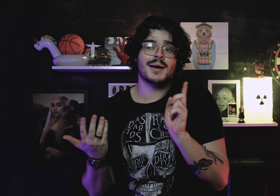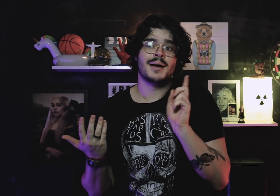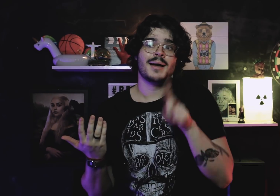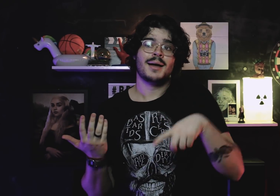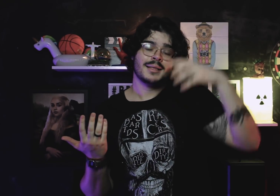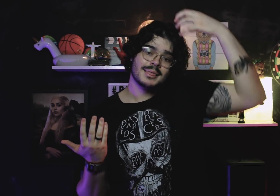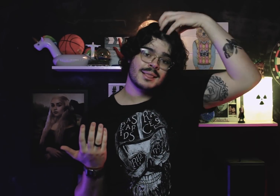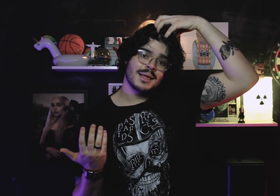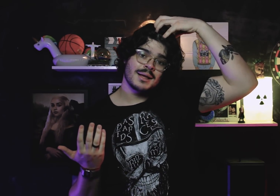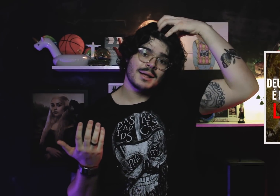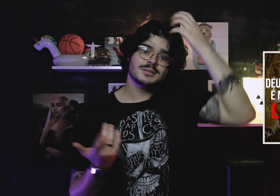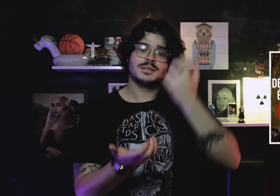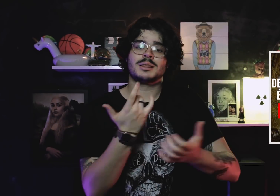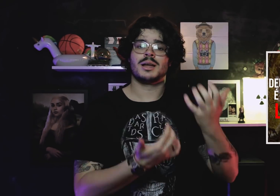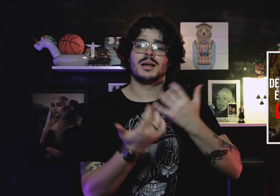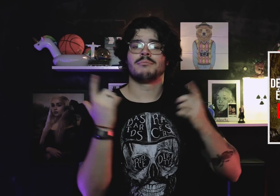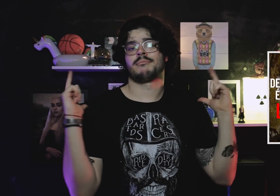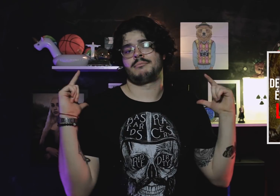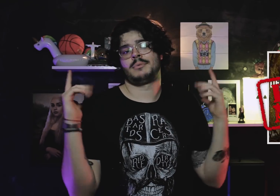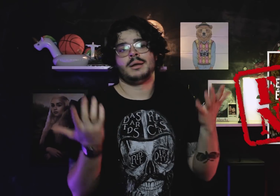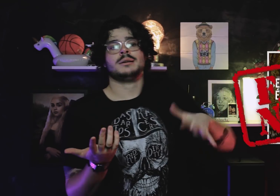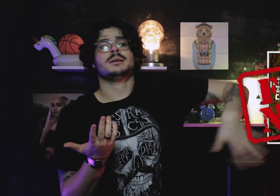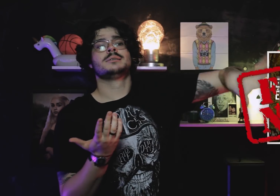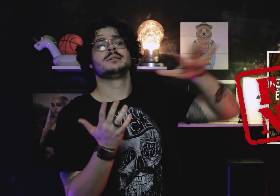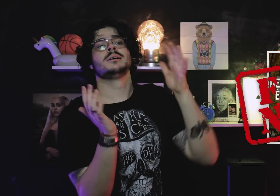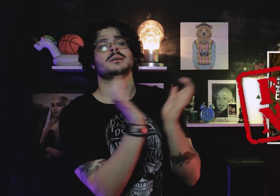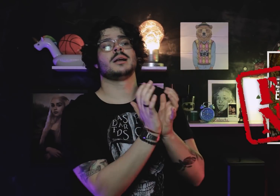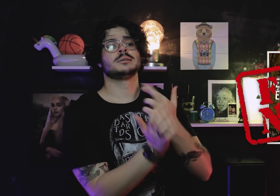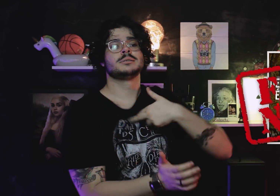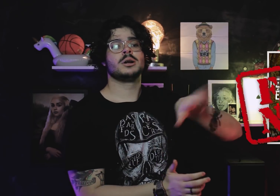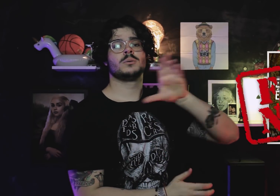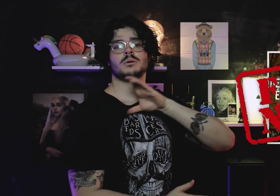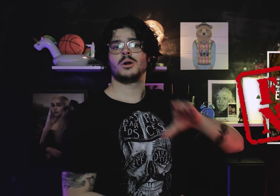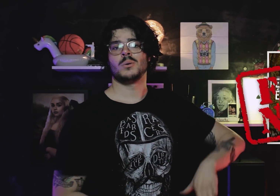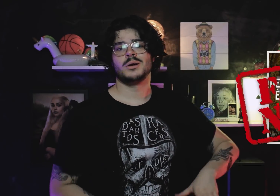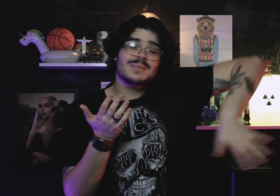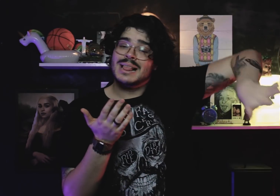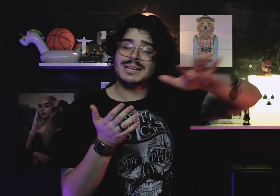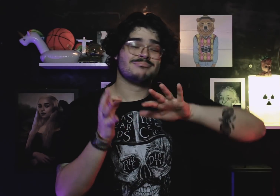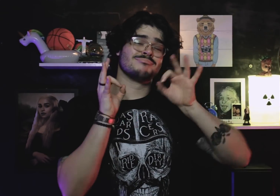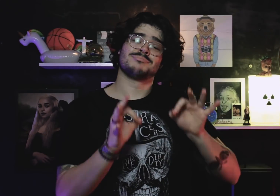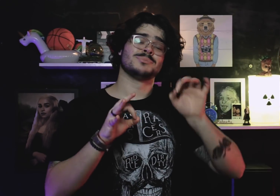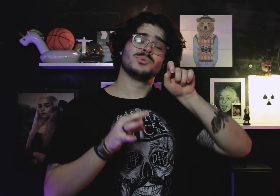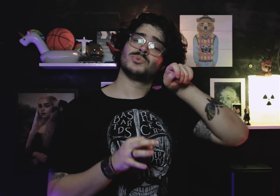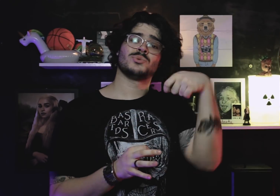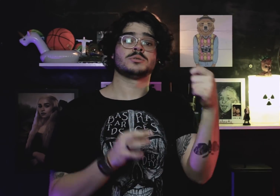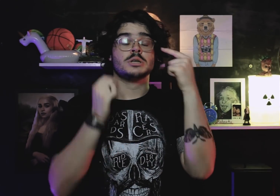not the King of Hell, Lucifer, as the Christian religion claims. They really are ...